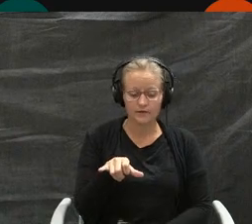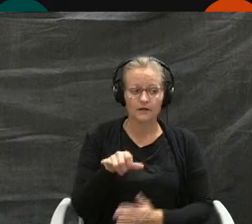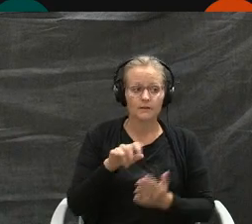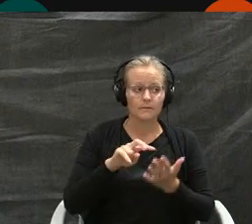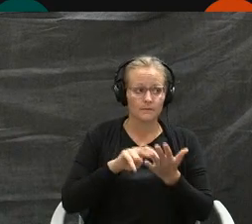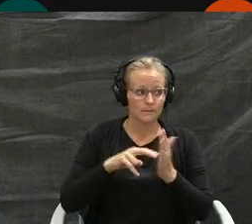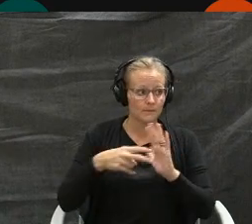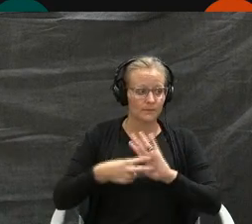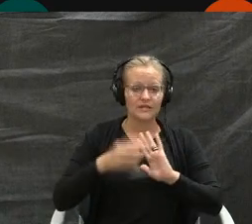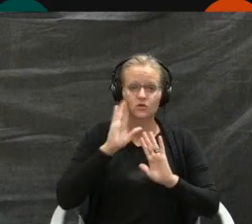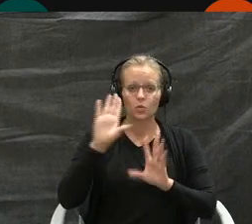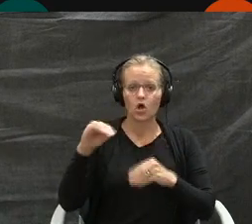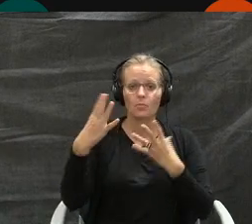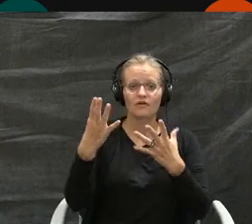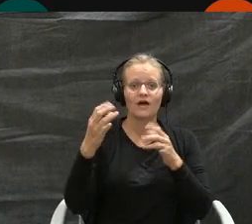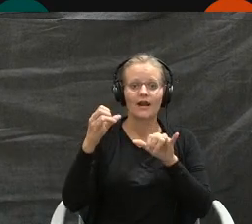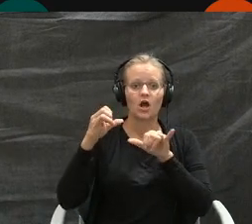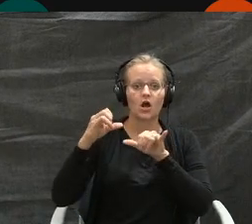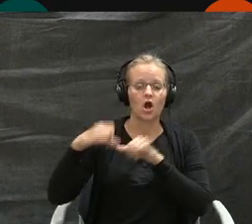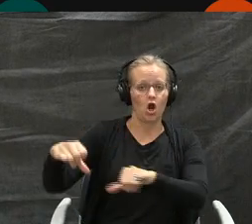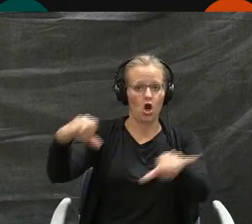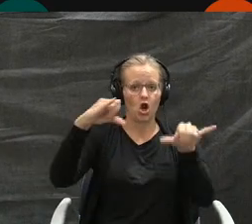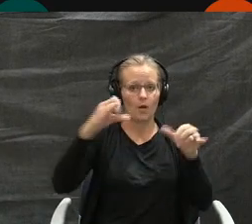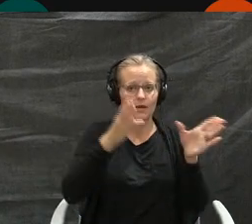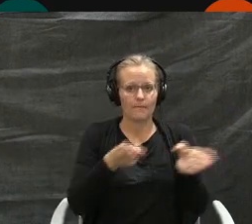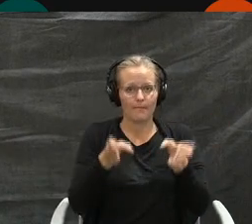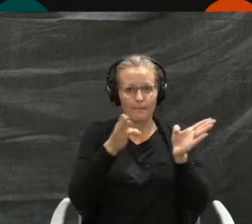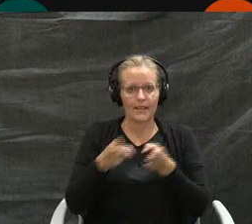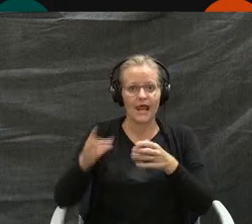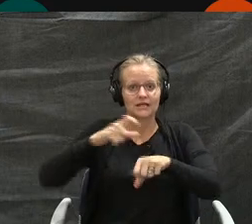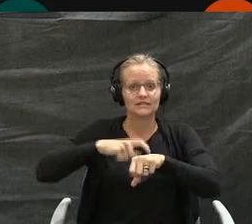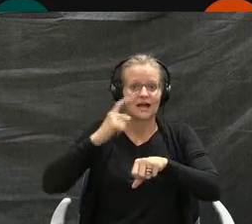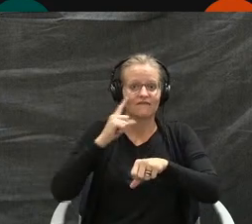common planning time for all teachers at the end of the day,